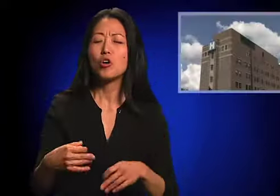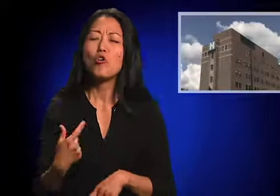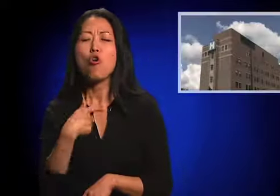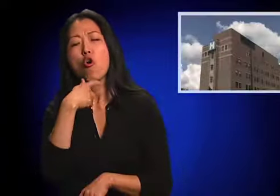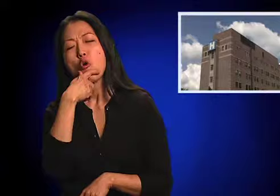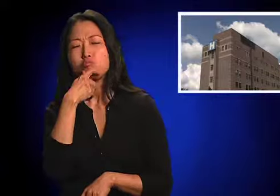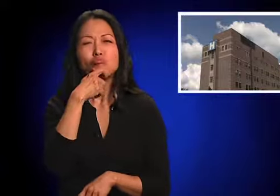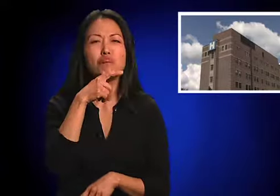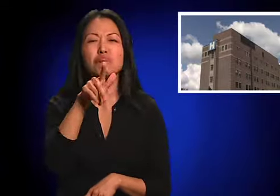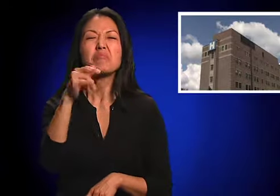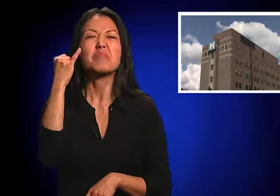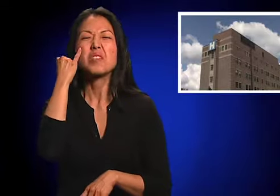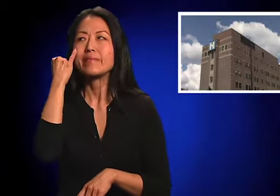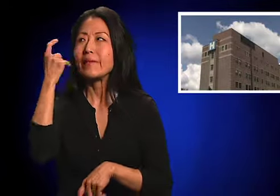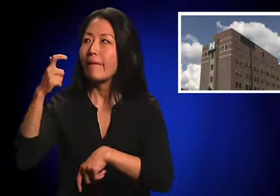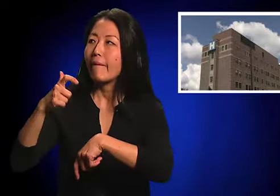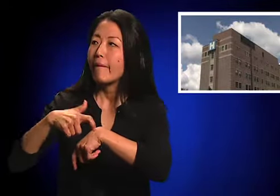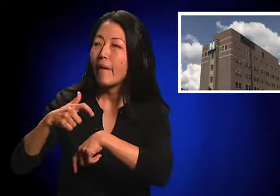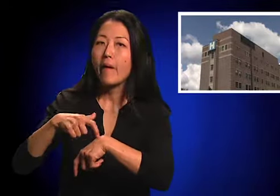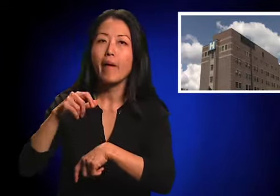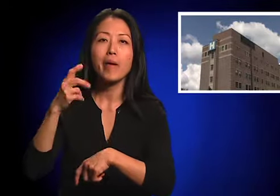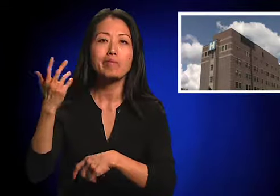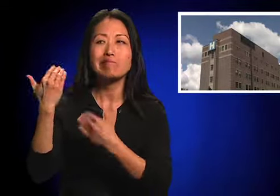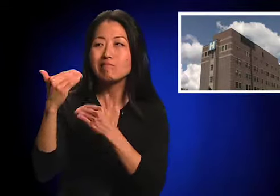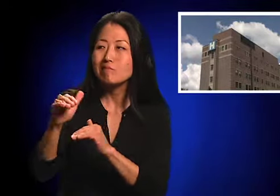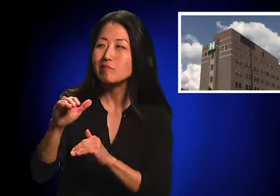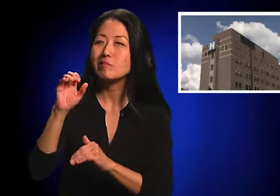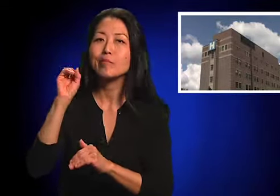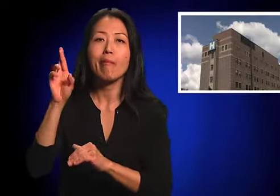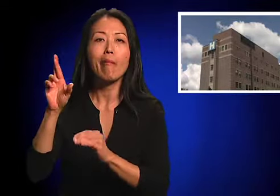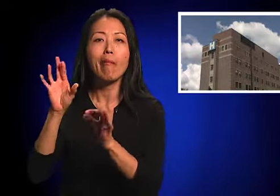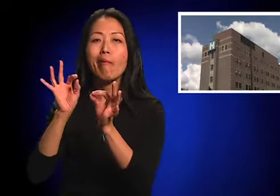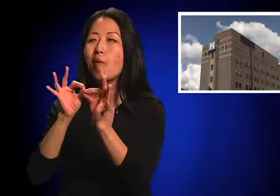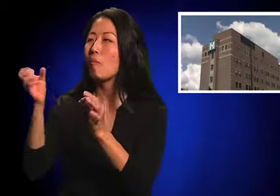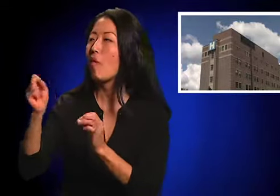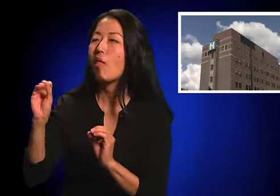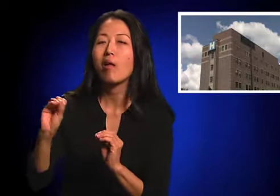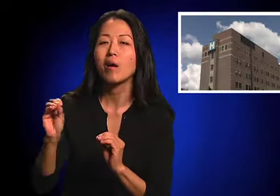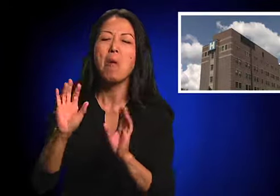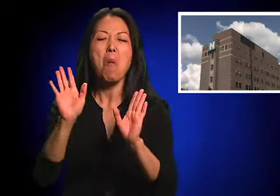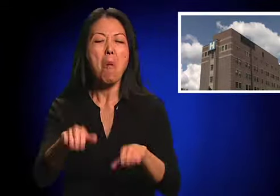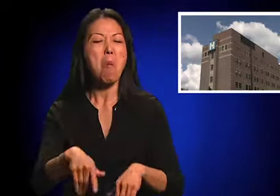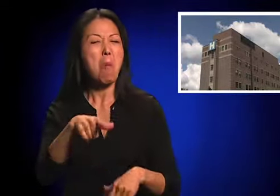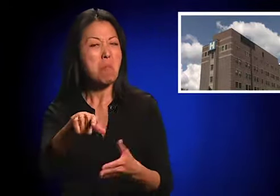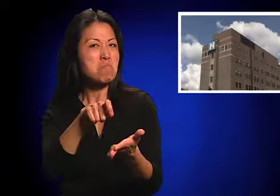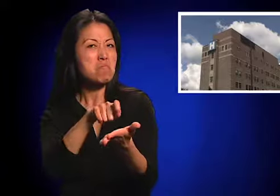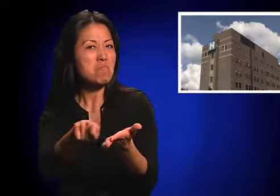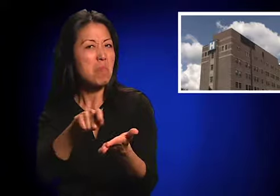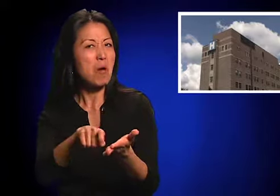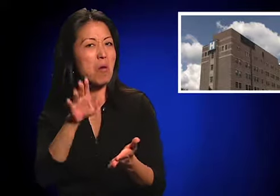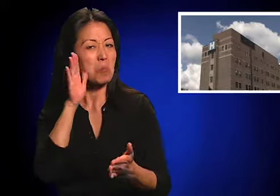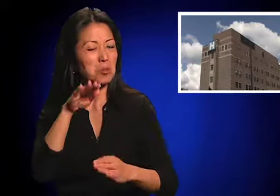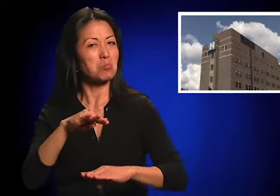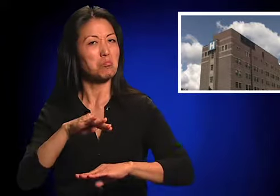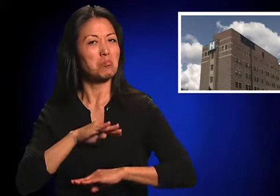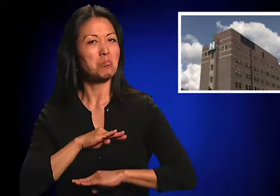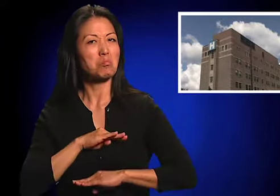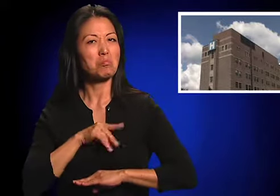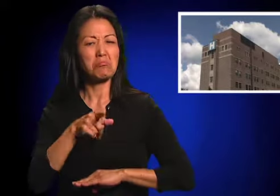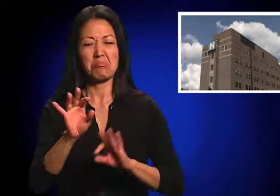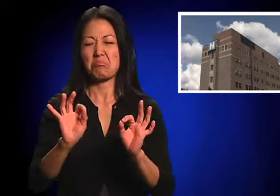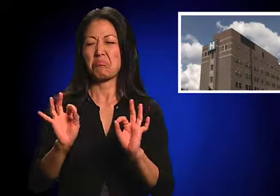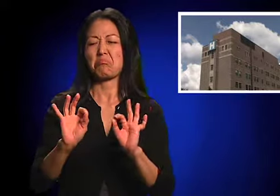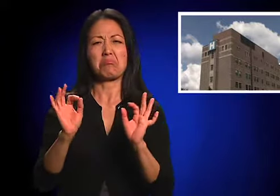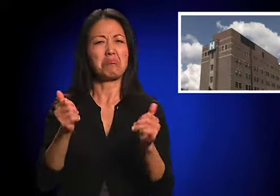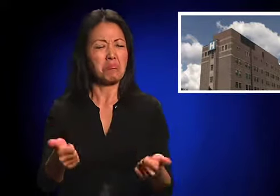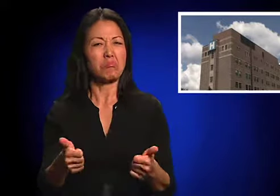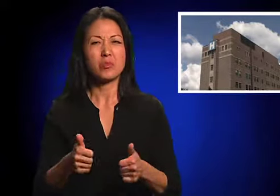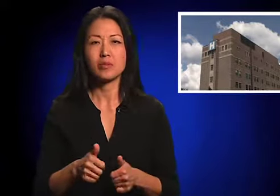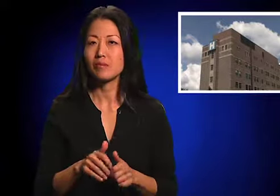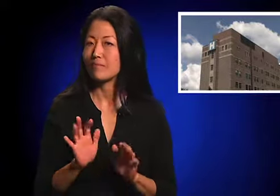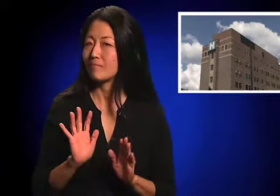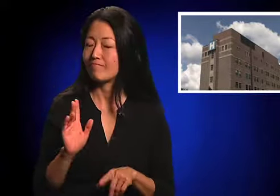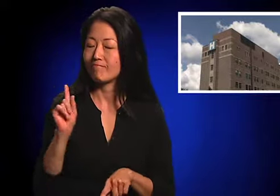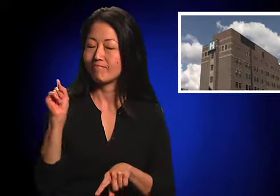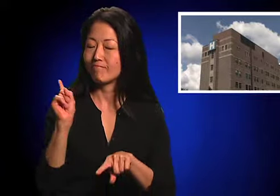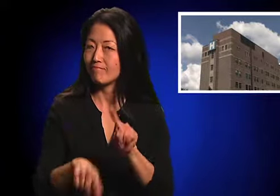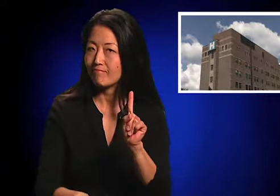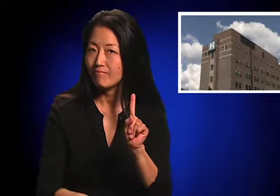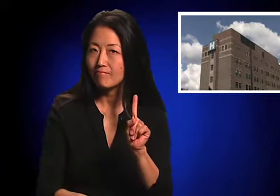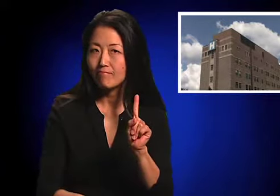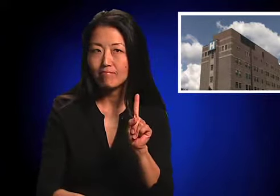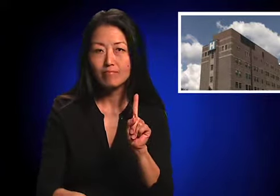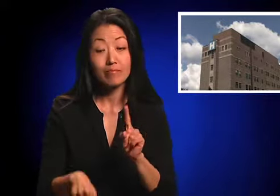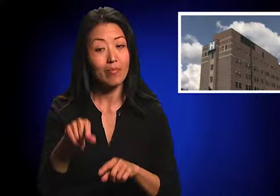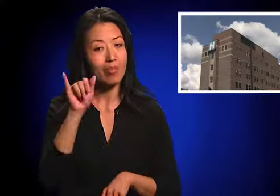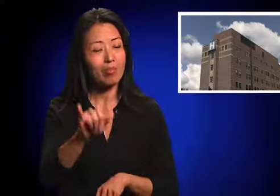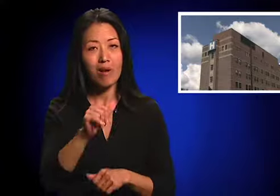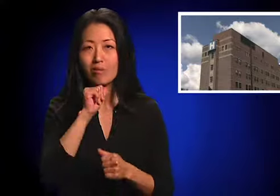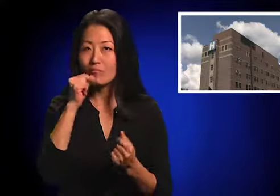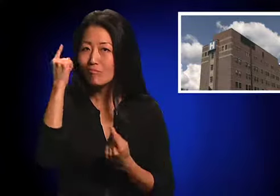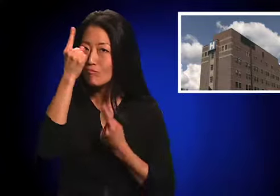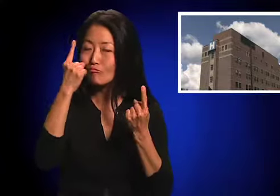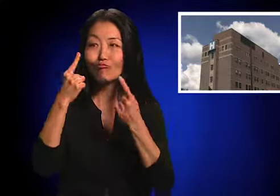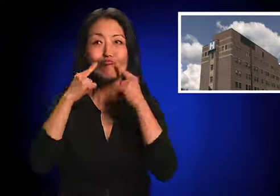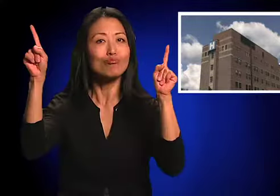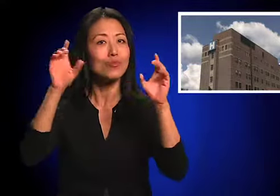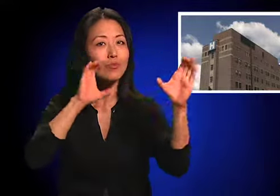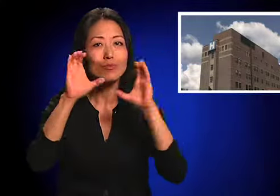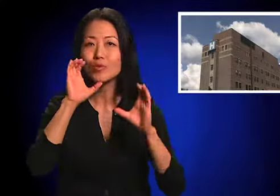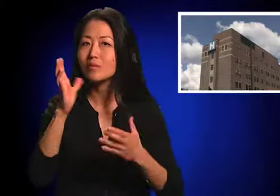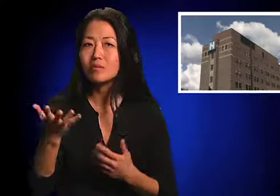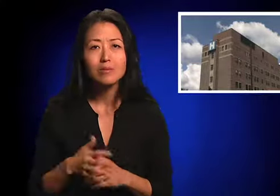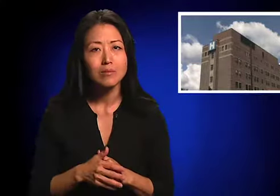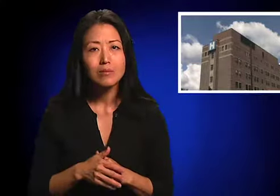For example, a hospital or clinic can't decide that writing notes is an adequate method for communication in all instances.